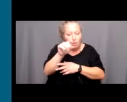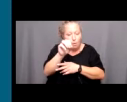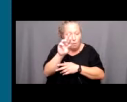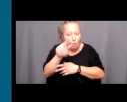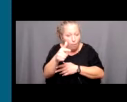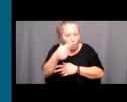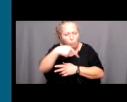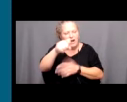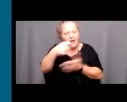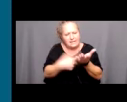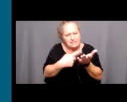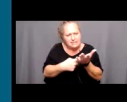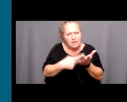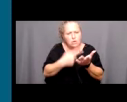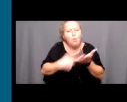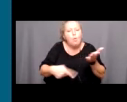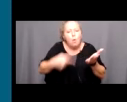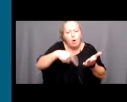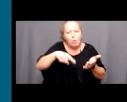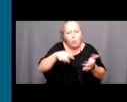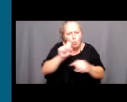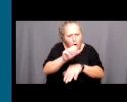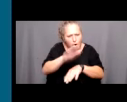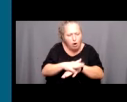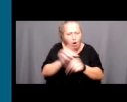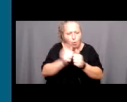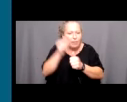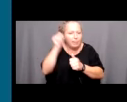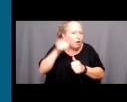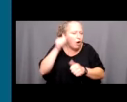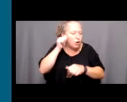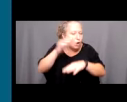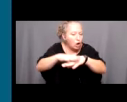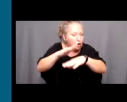what we're working on with these audio alerts about workplace rights